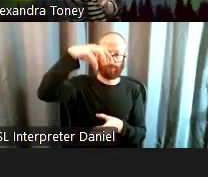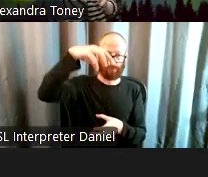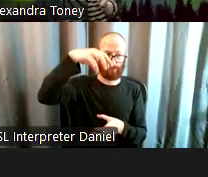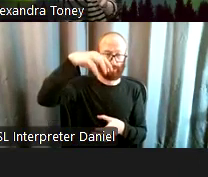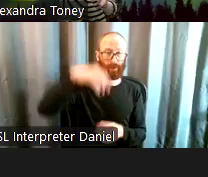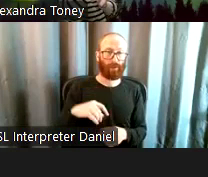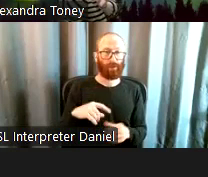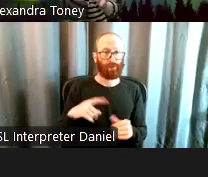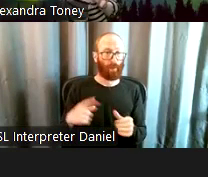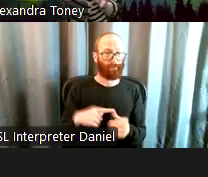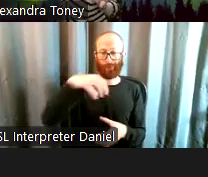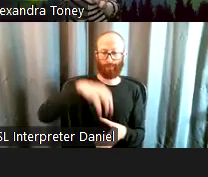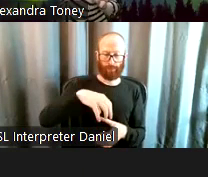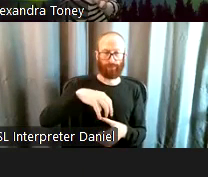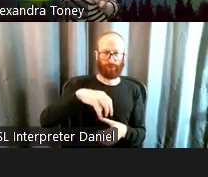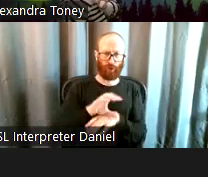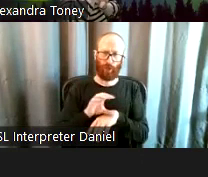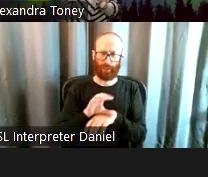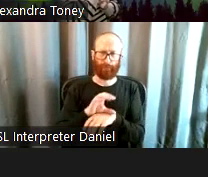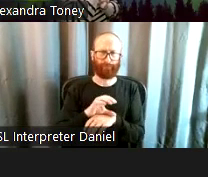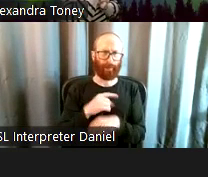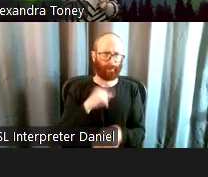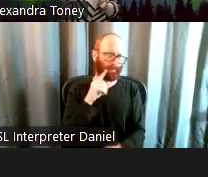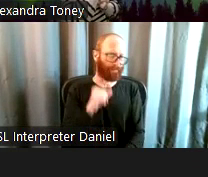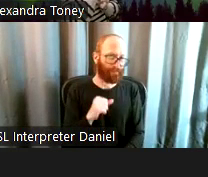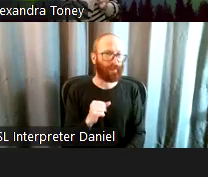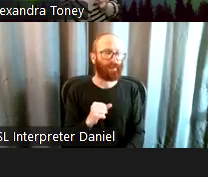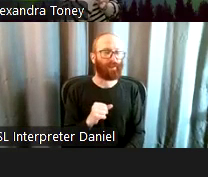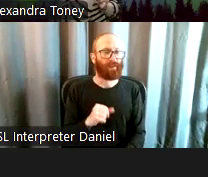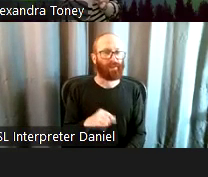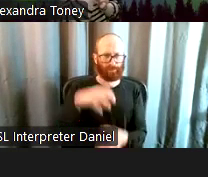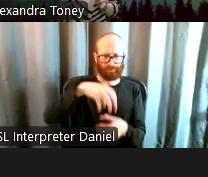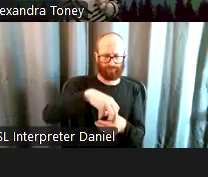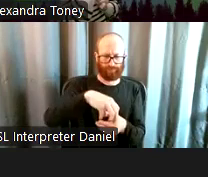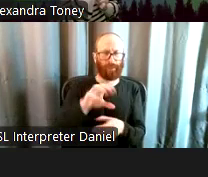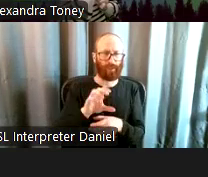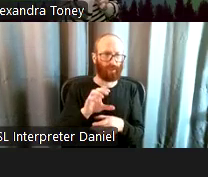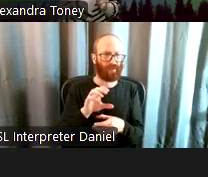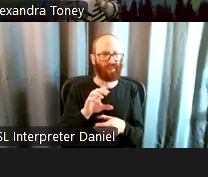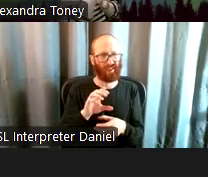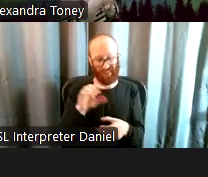scoop here which is chatbook I think, and really this is general education and so all